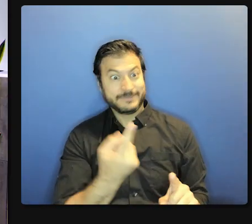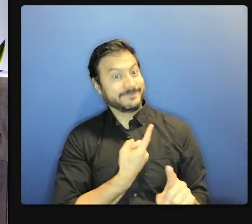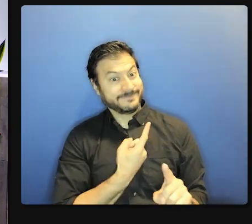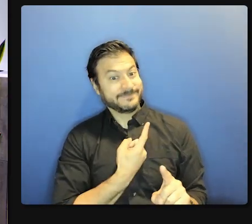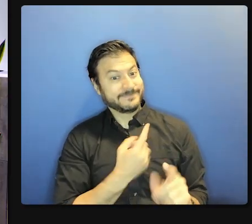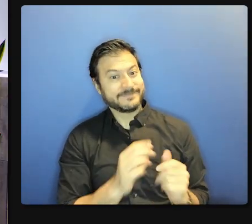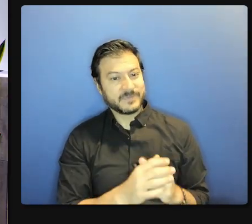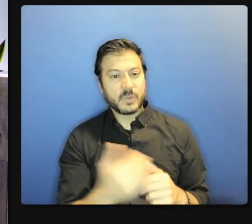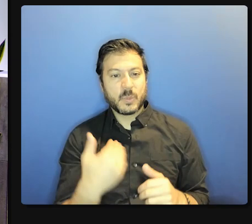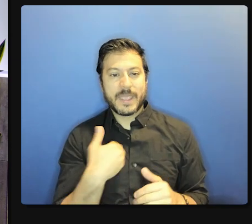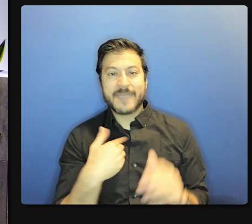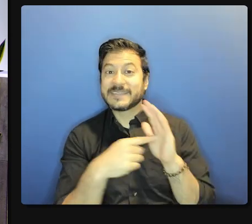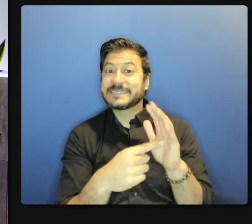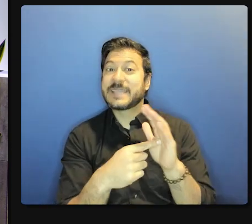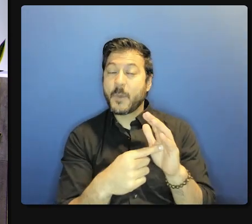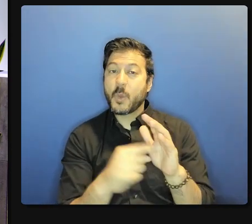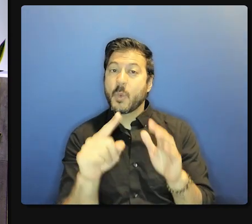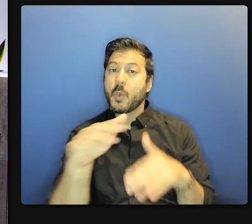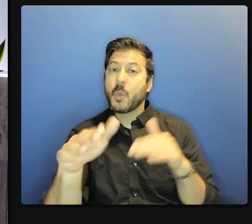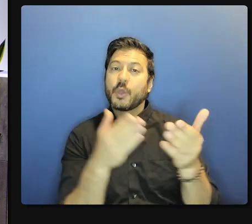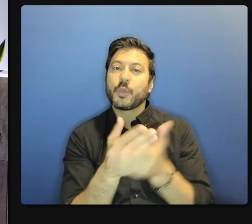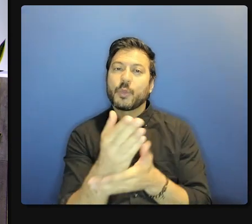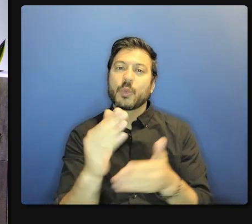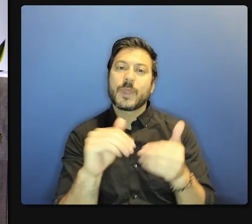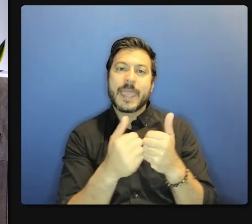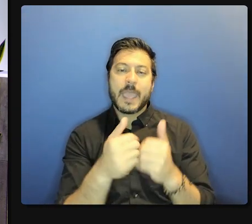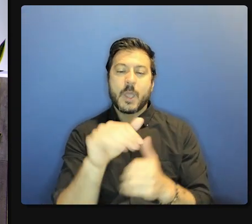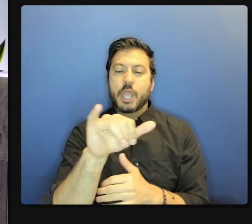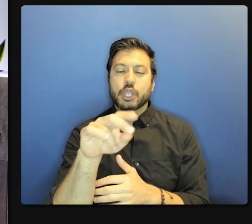But don't just take our word for it: our demo walks you through